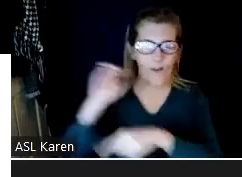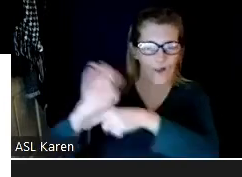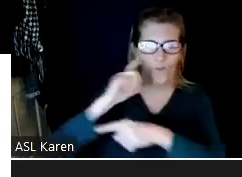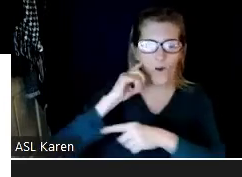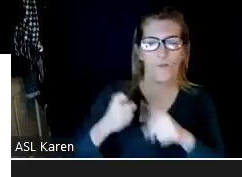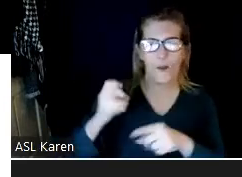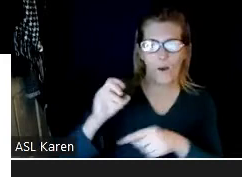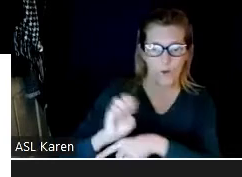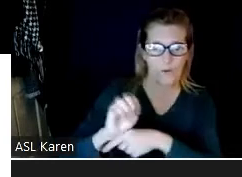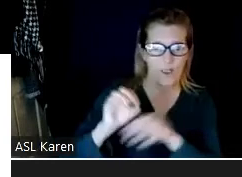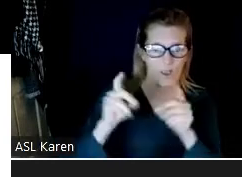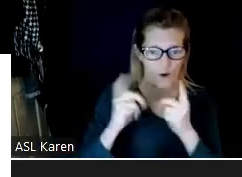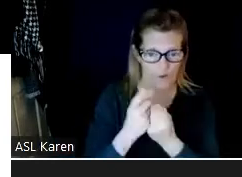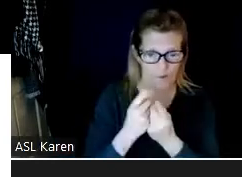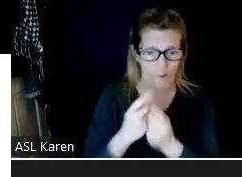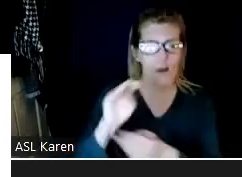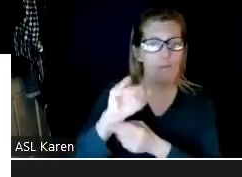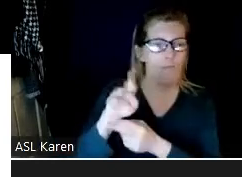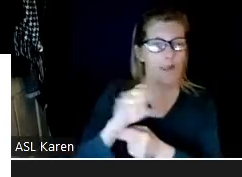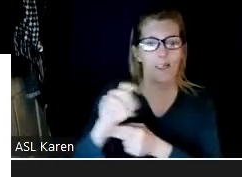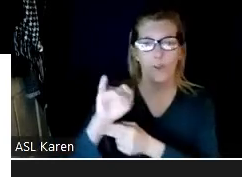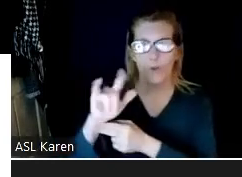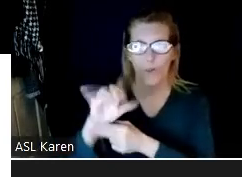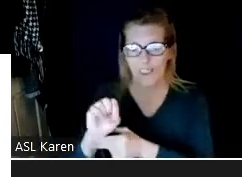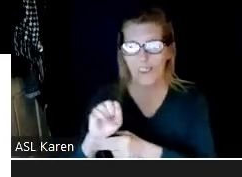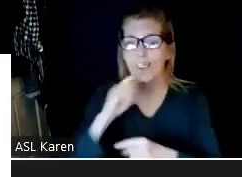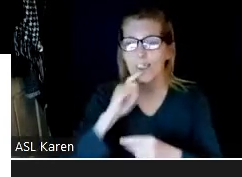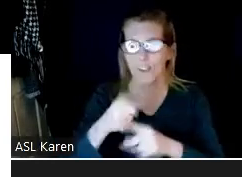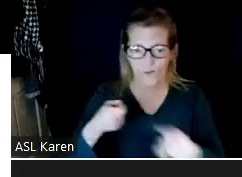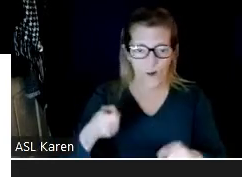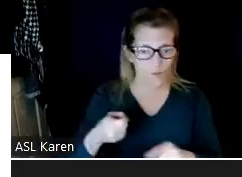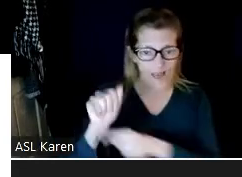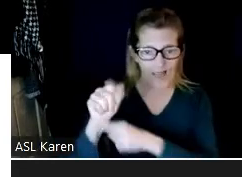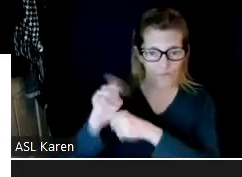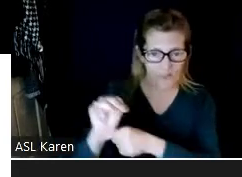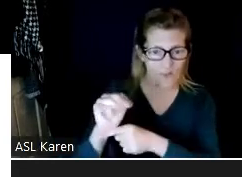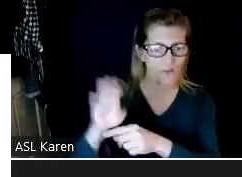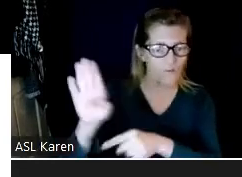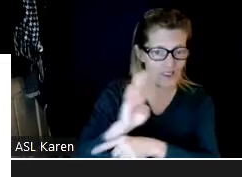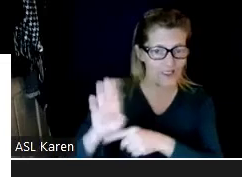15:09:49 Mike and Julie are from the administrative Business Services area, including the budget function.